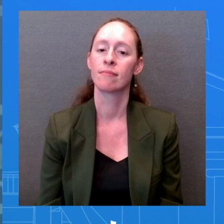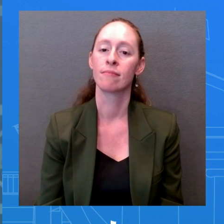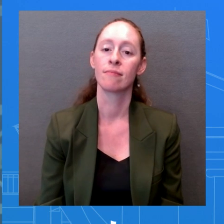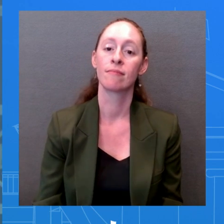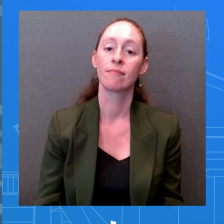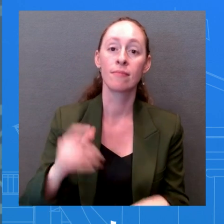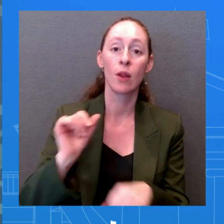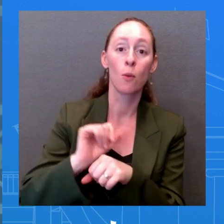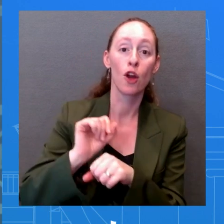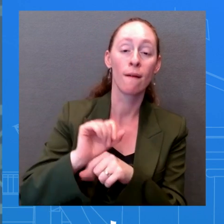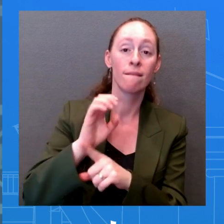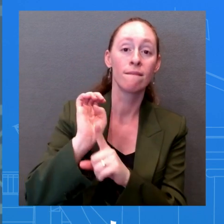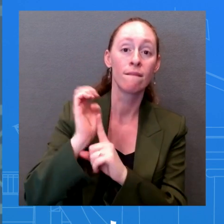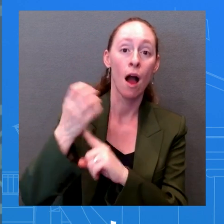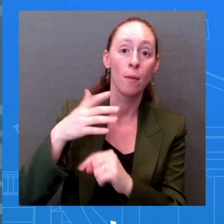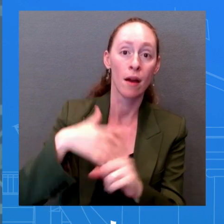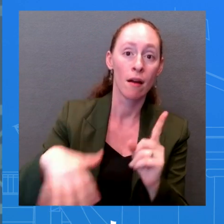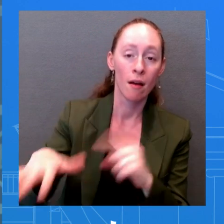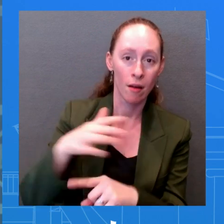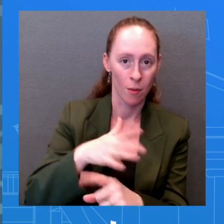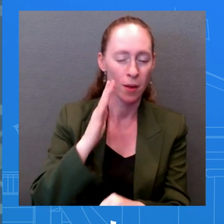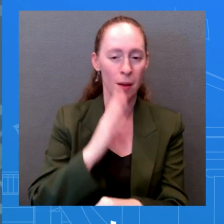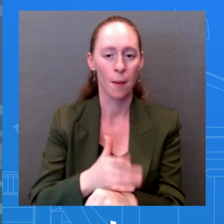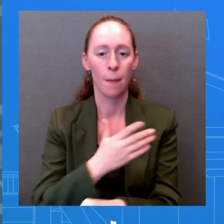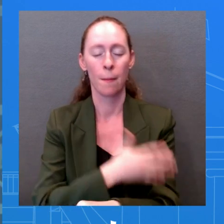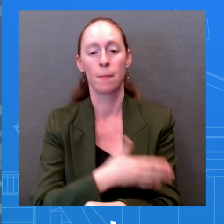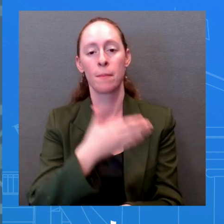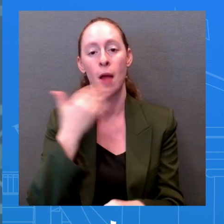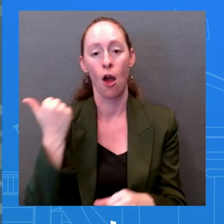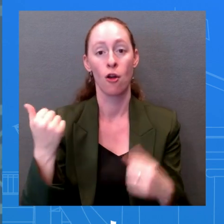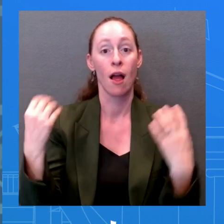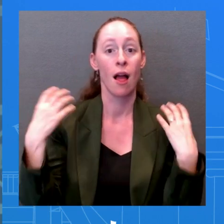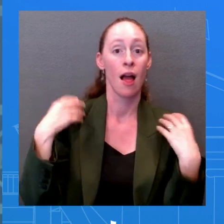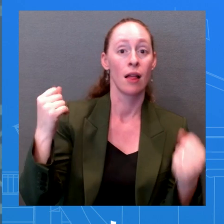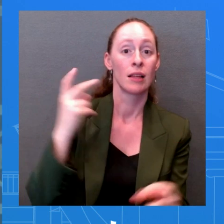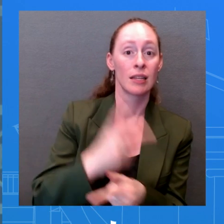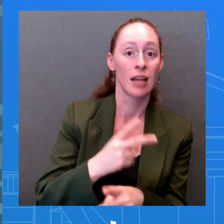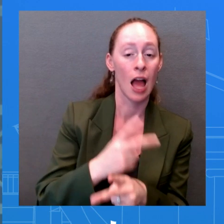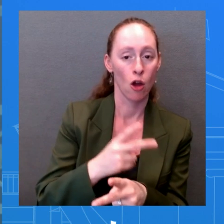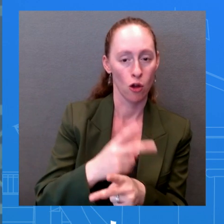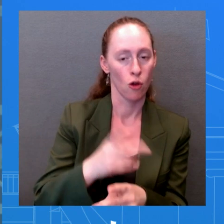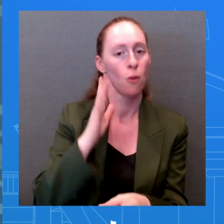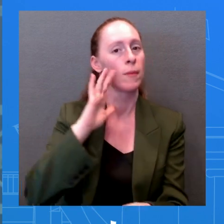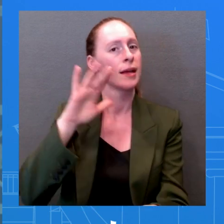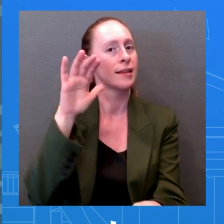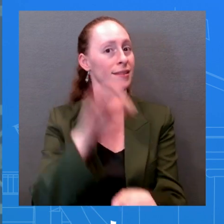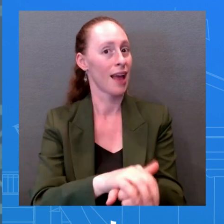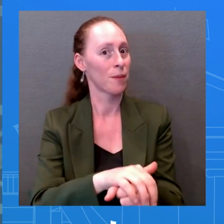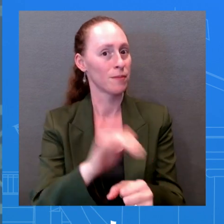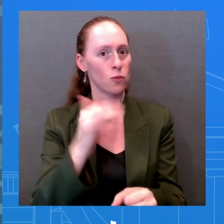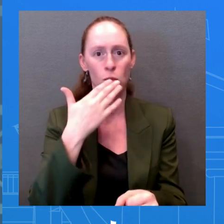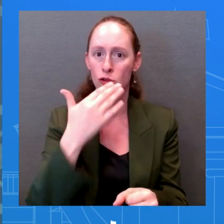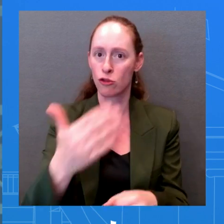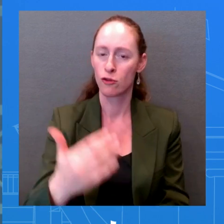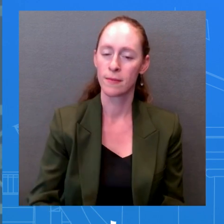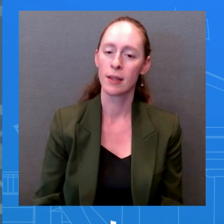So the agreement is -- it is indeed a victory for railway companies as well, who will be able to retain